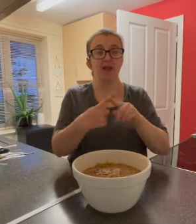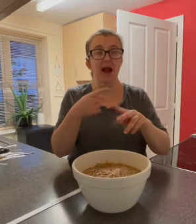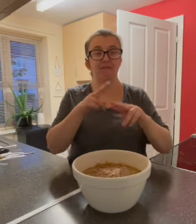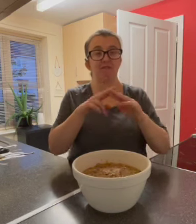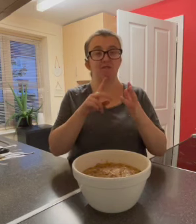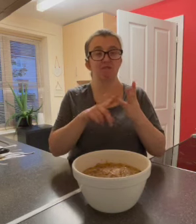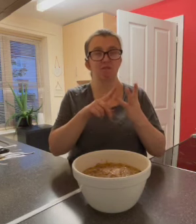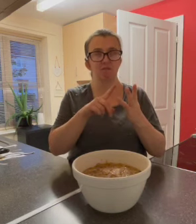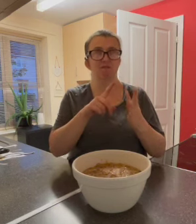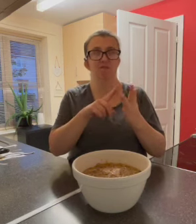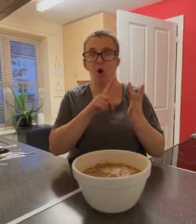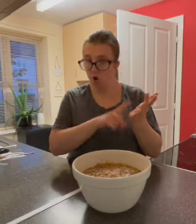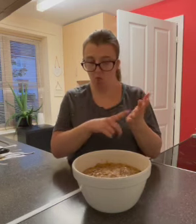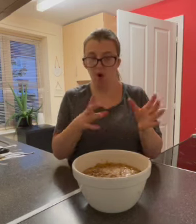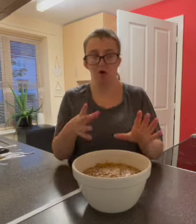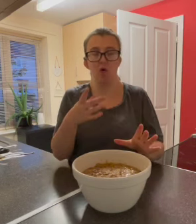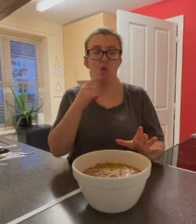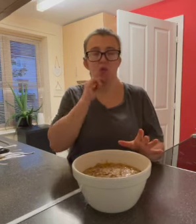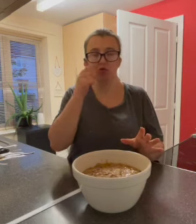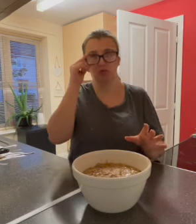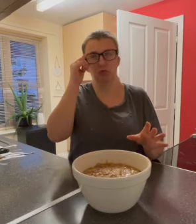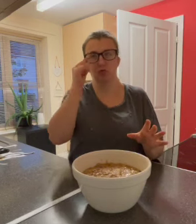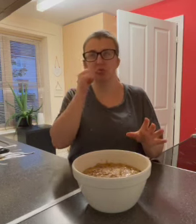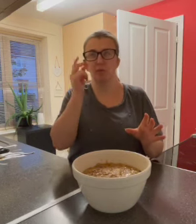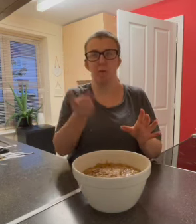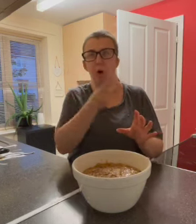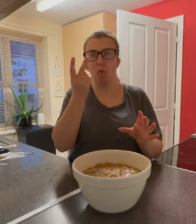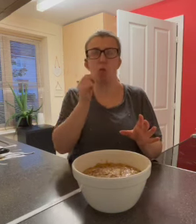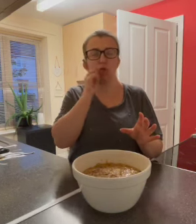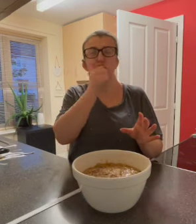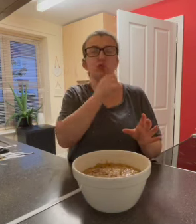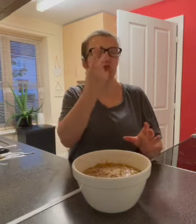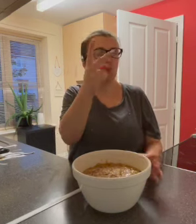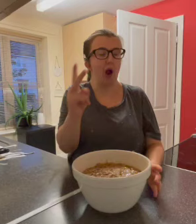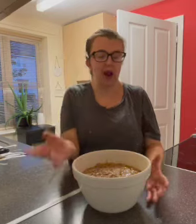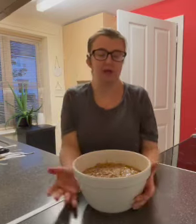Then wrap it with the foil. for both baking paper and foil use double.